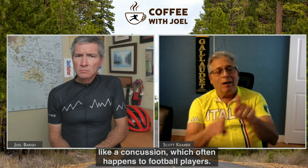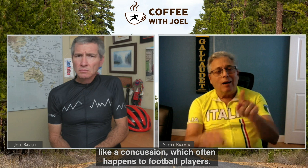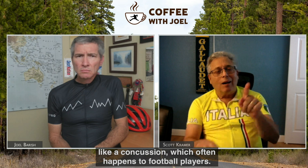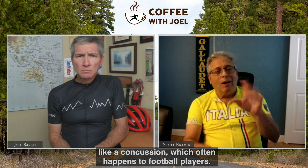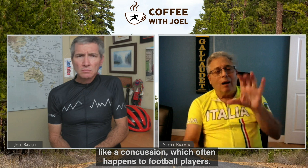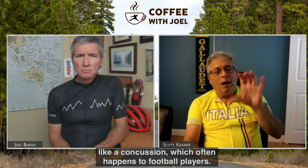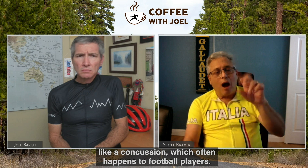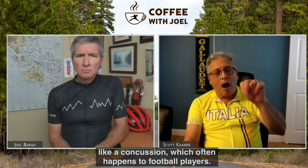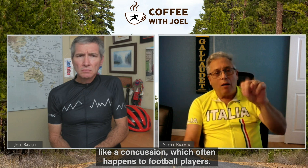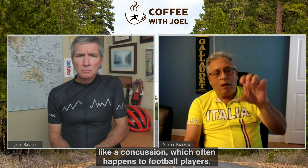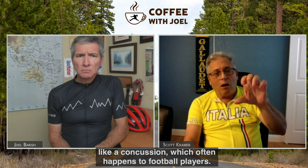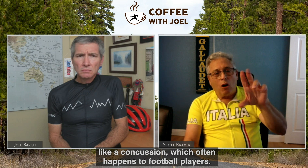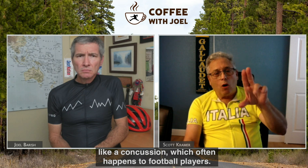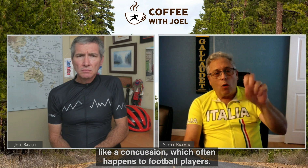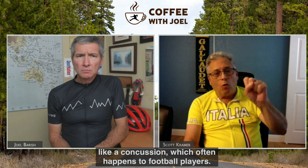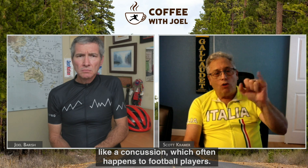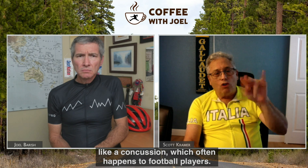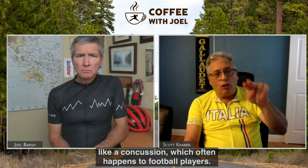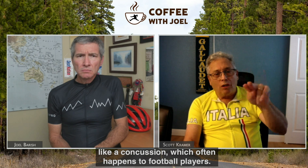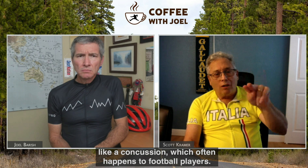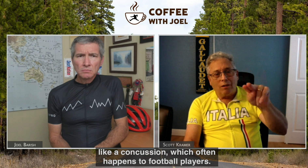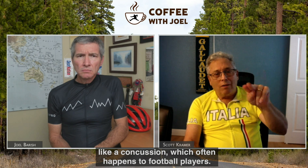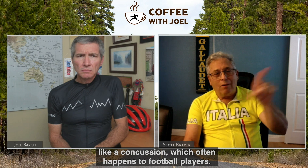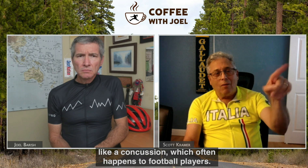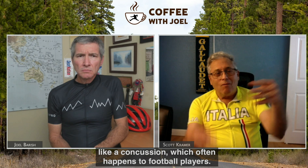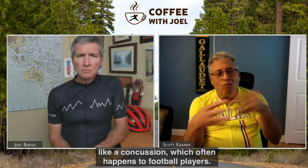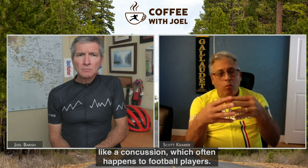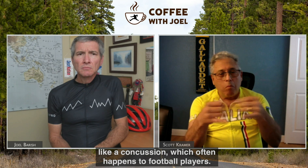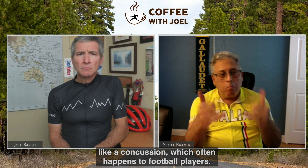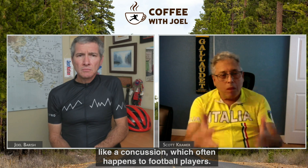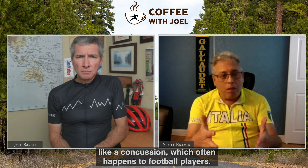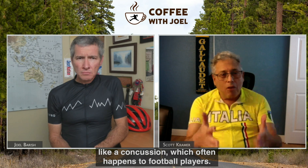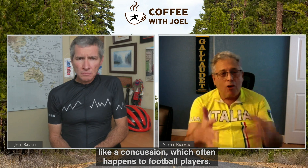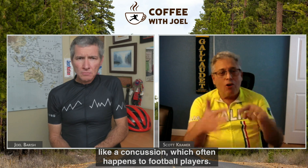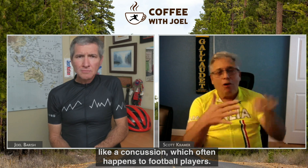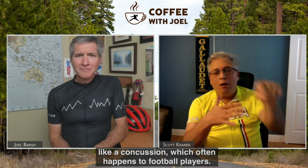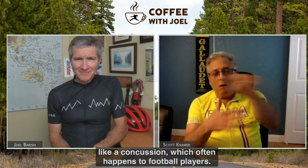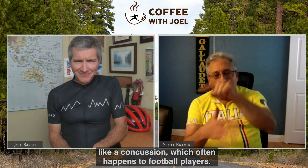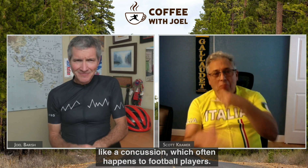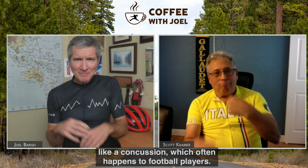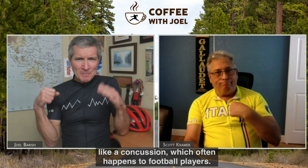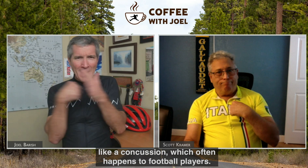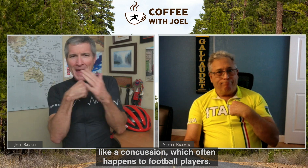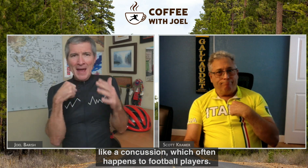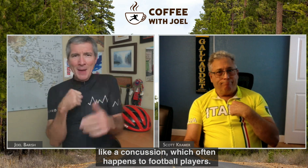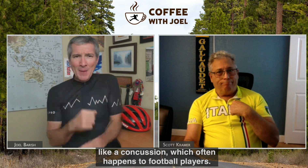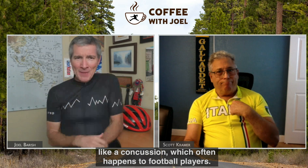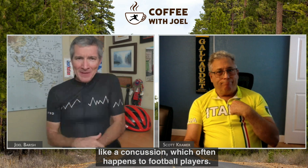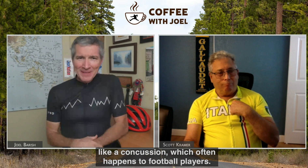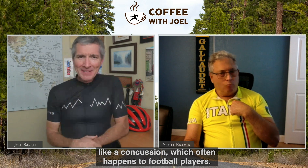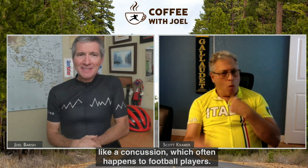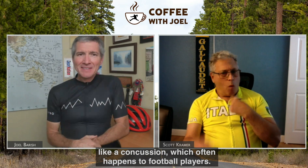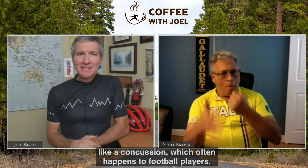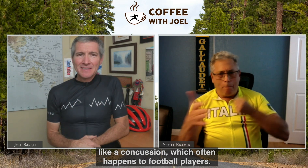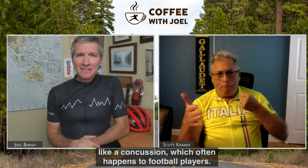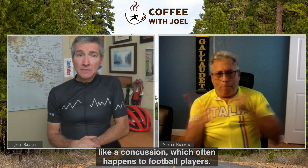like a concussion, which often happens to football players.